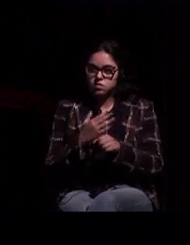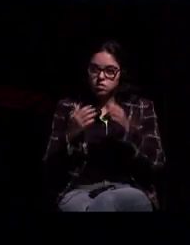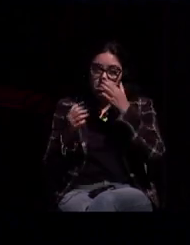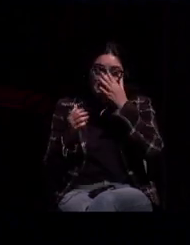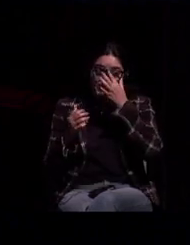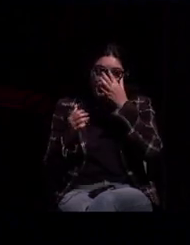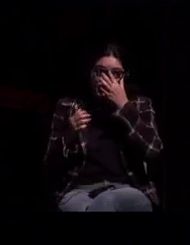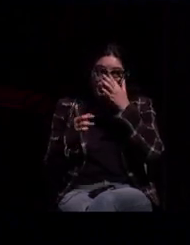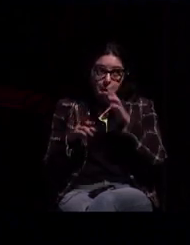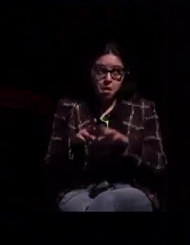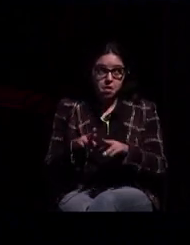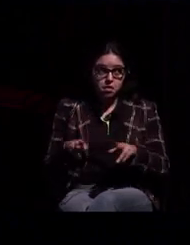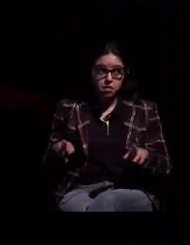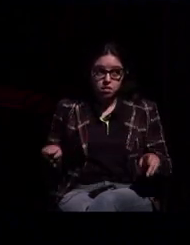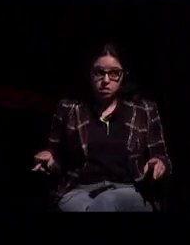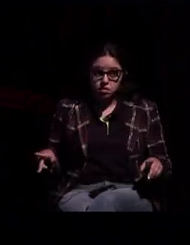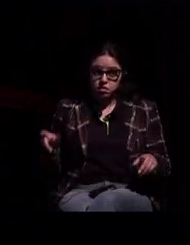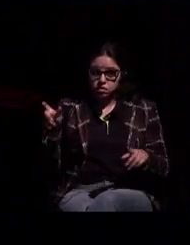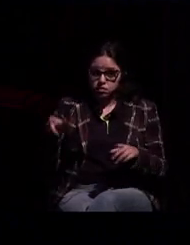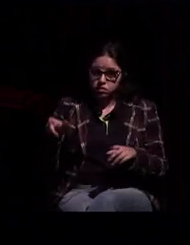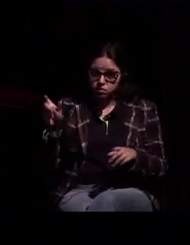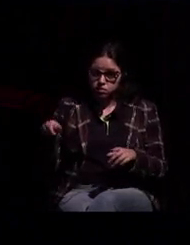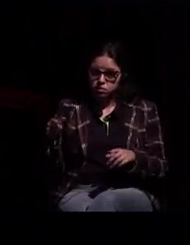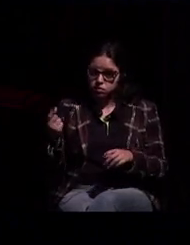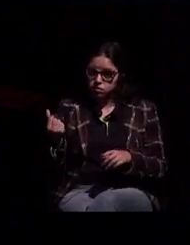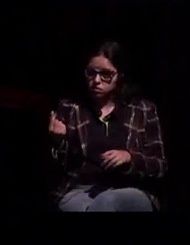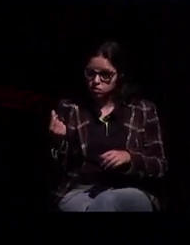may be looking for those jobs. This peculiarity